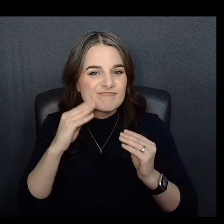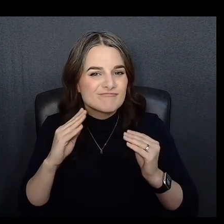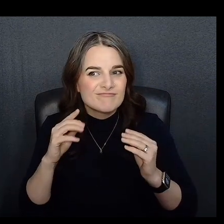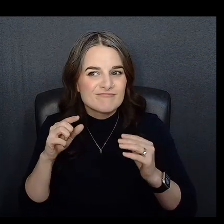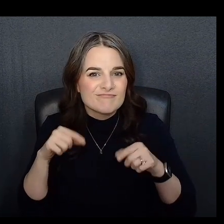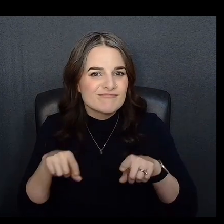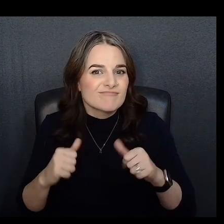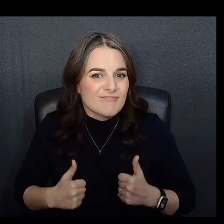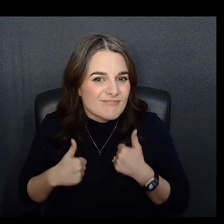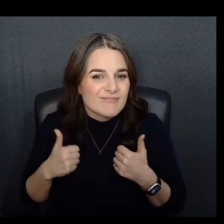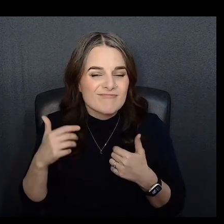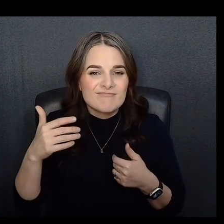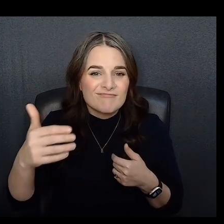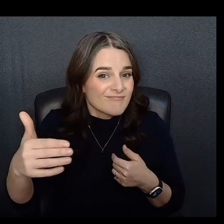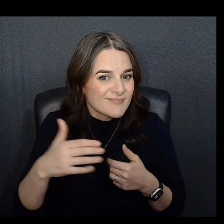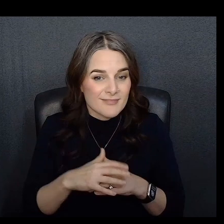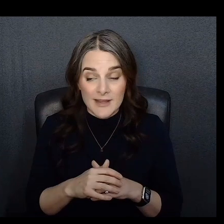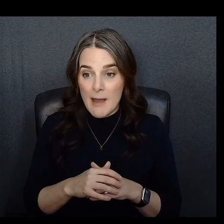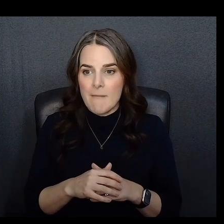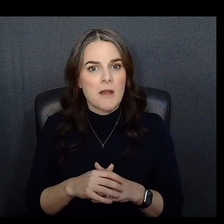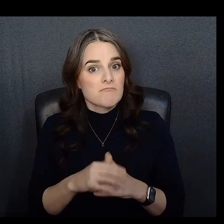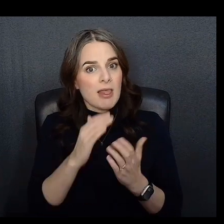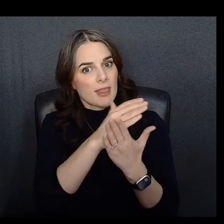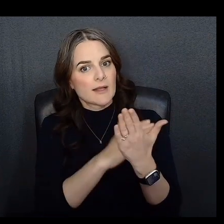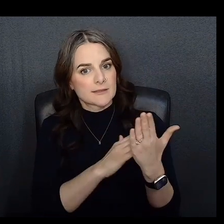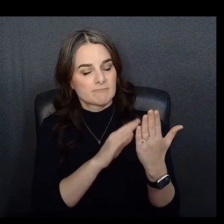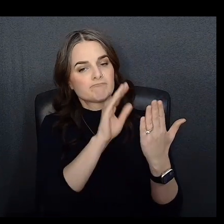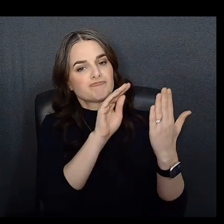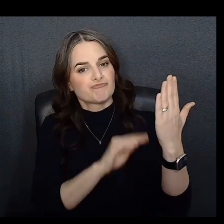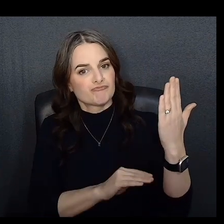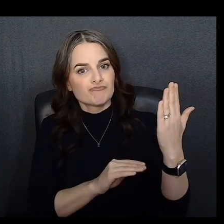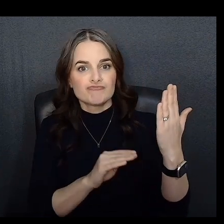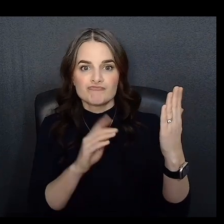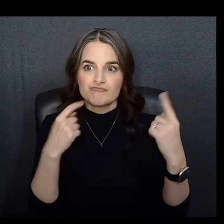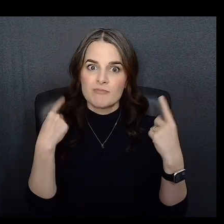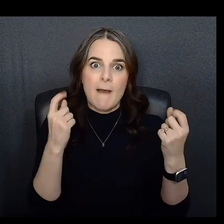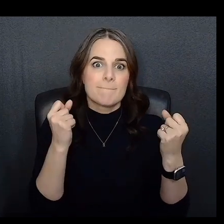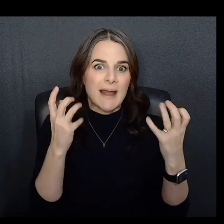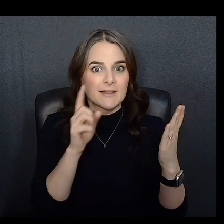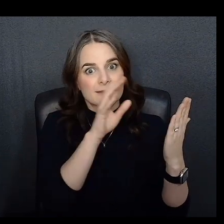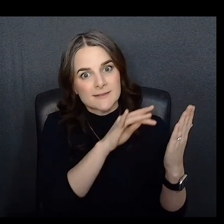compiled from multiple studies, research on the topics of profanity, taboos, and sexual health